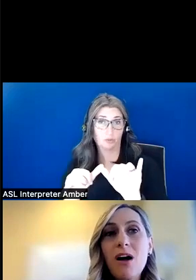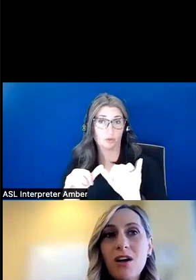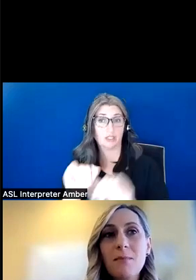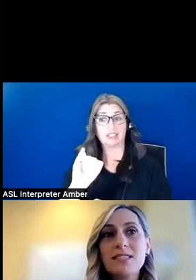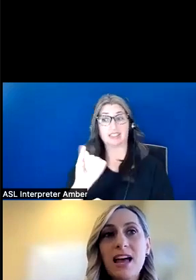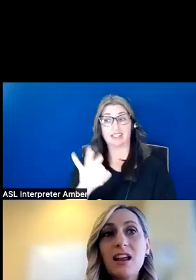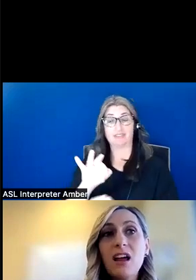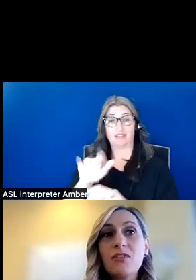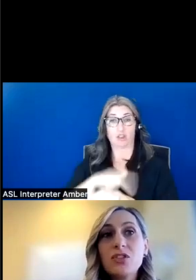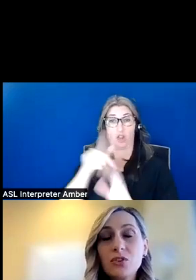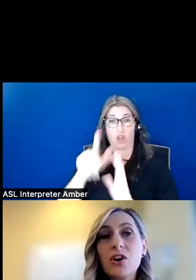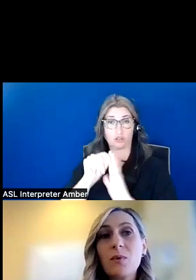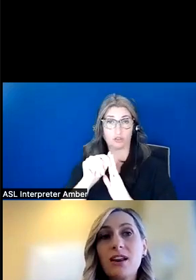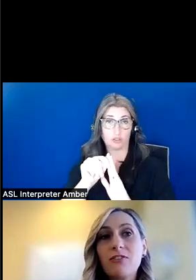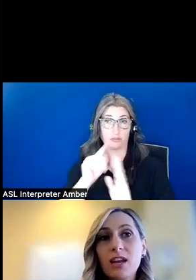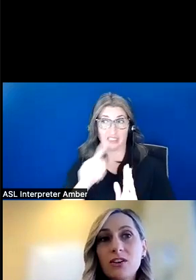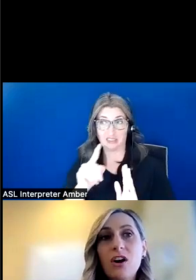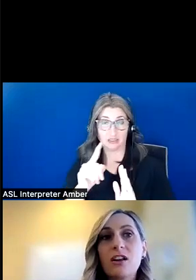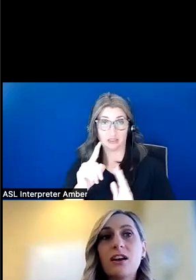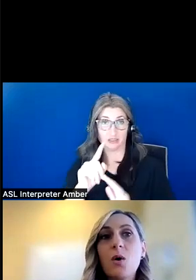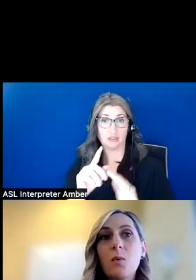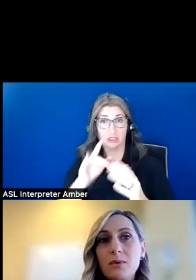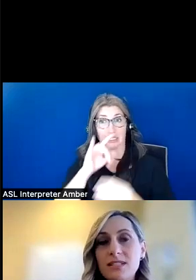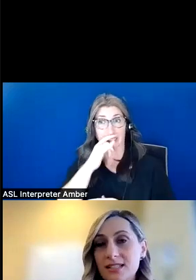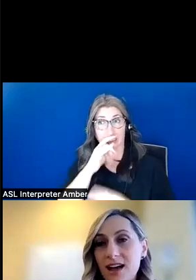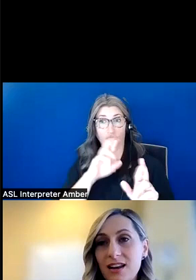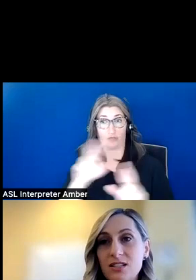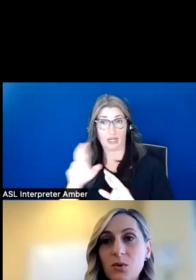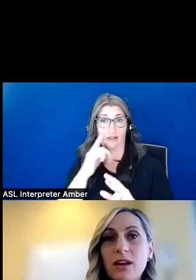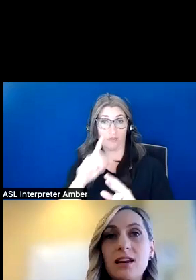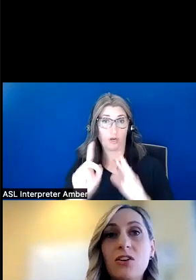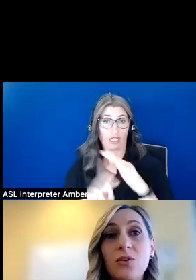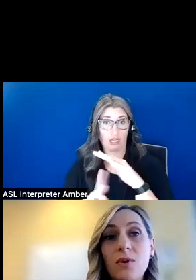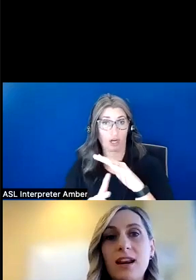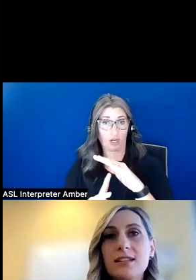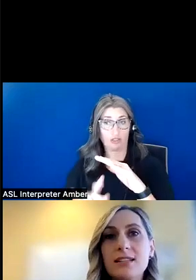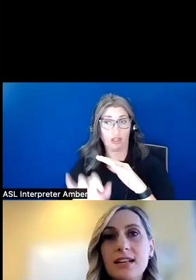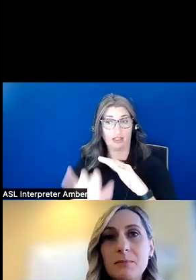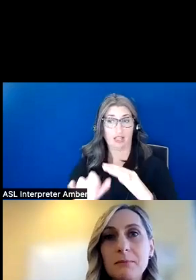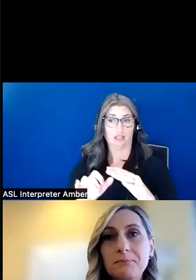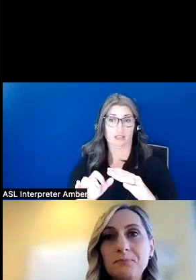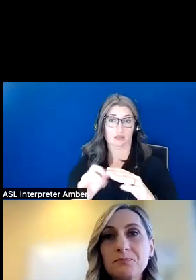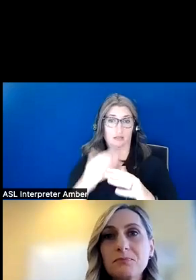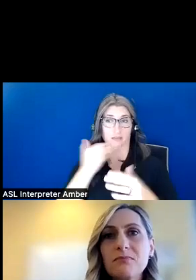outcome is that children are ready for kindergarten, a way to assess that is through a kindergarten readiness assessment.